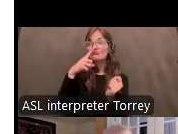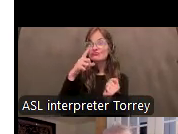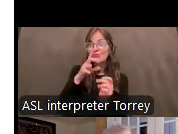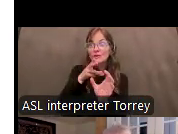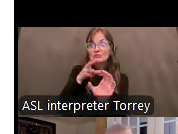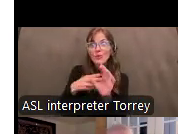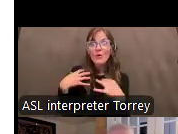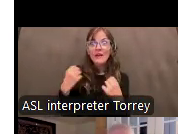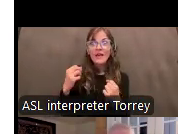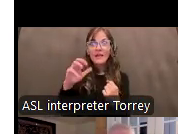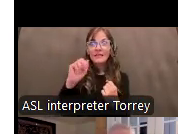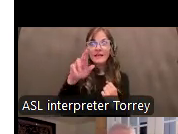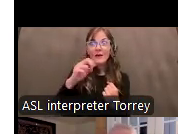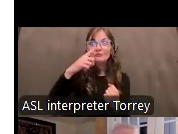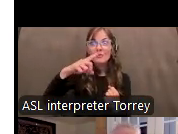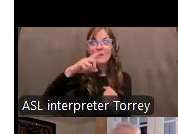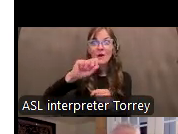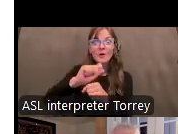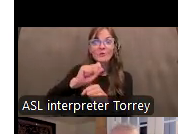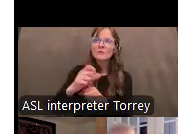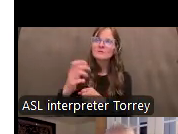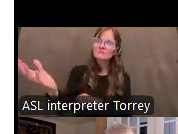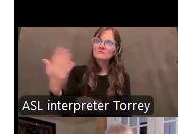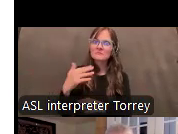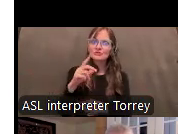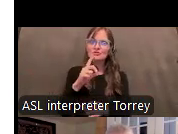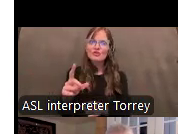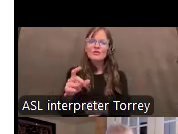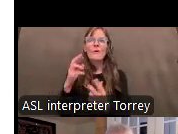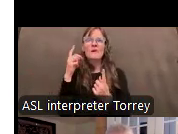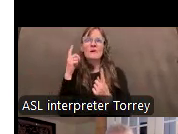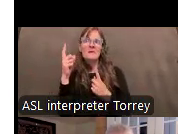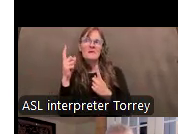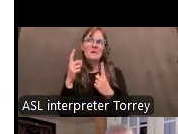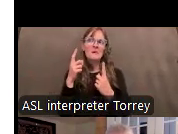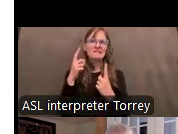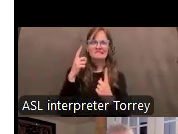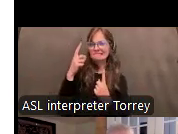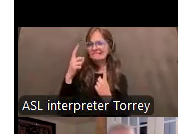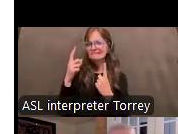Anyone who has ever considered a career in healthcare is part of our target audiences